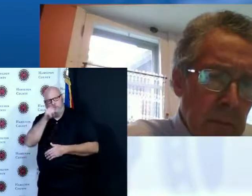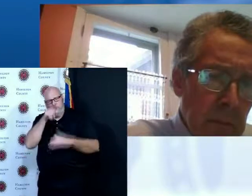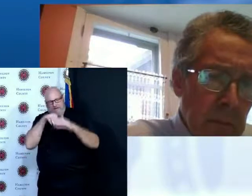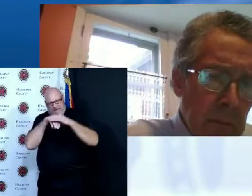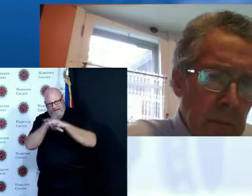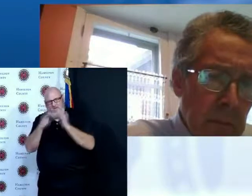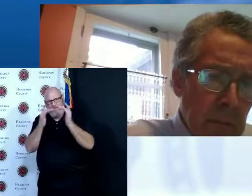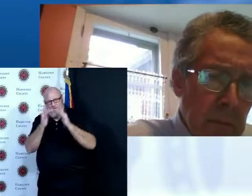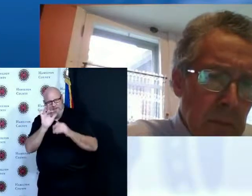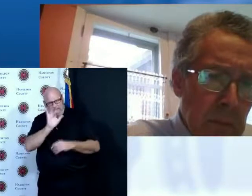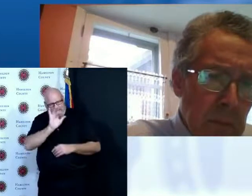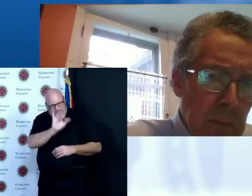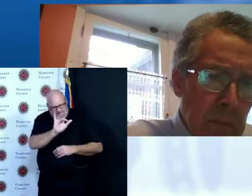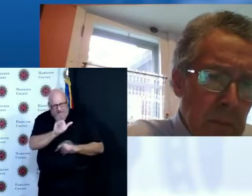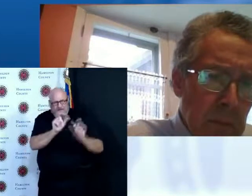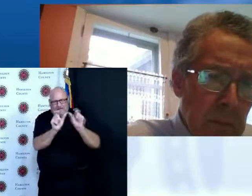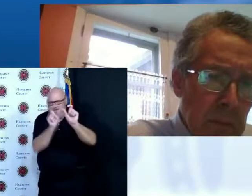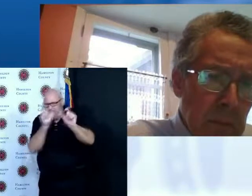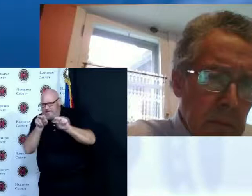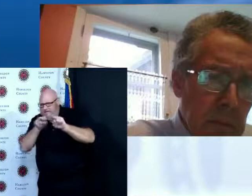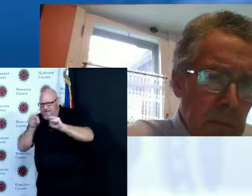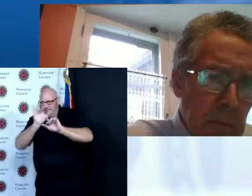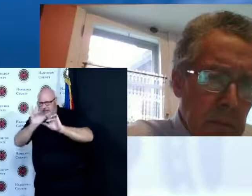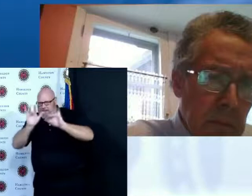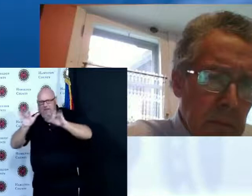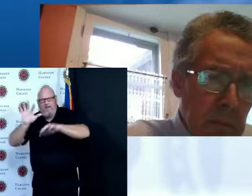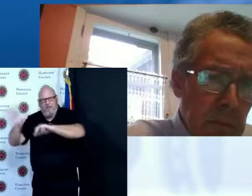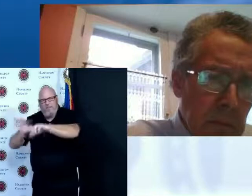eligible you you get a call back and you get signed up so that's my best advice